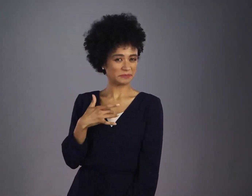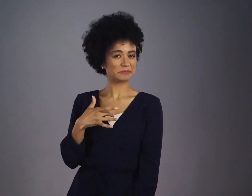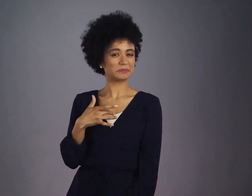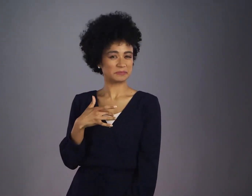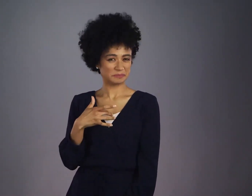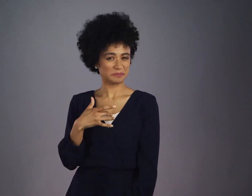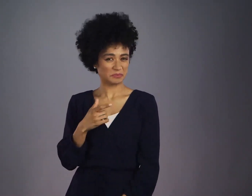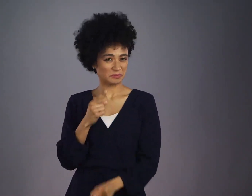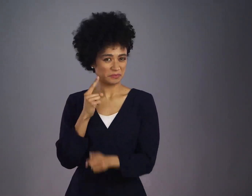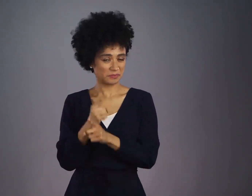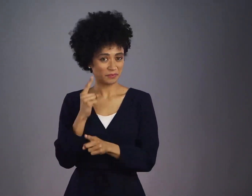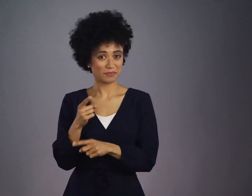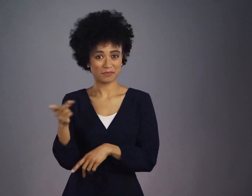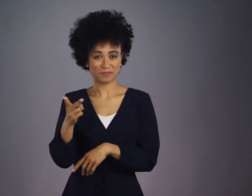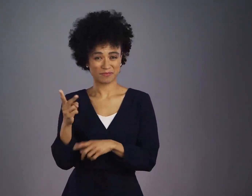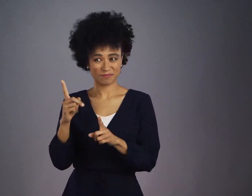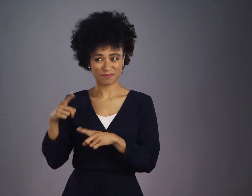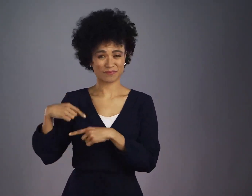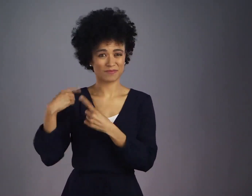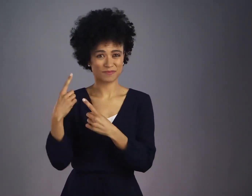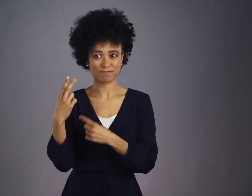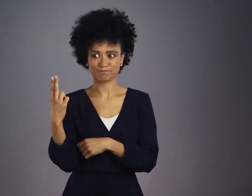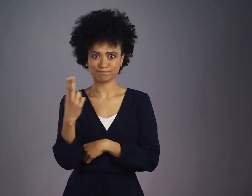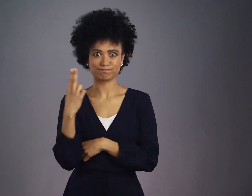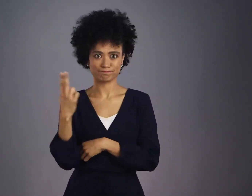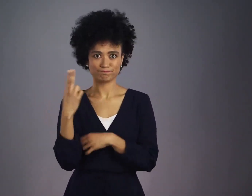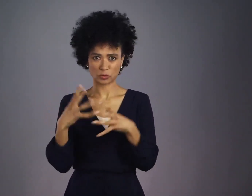It is probably true that you and your husband have been living too much alone,